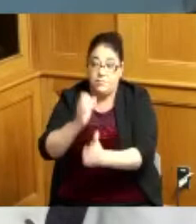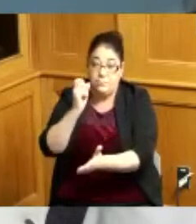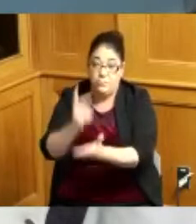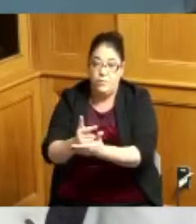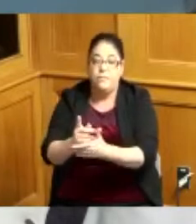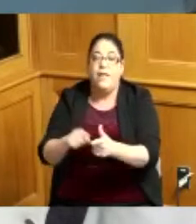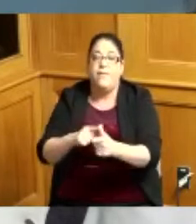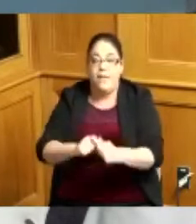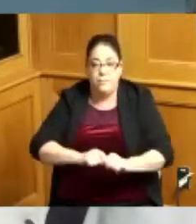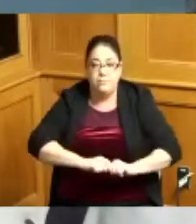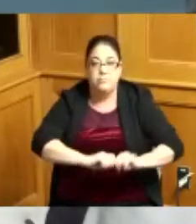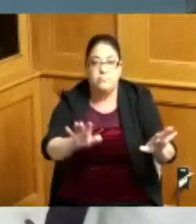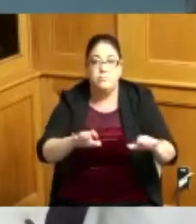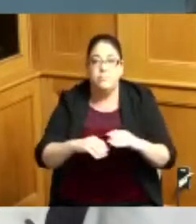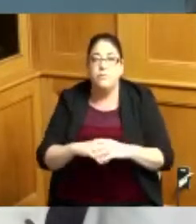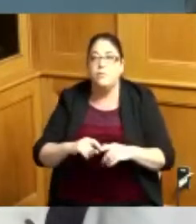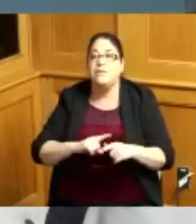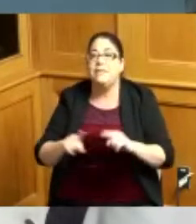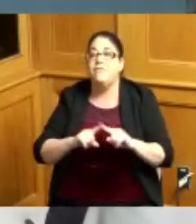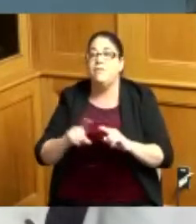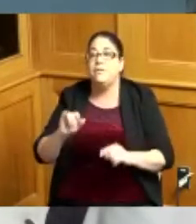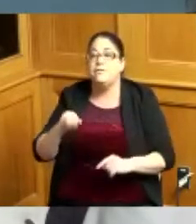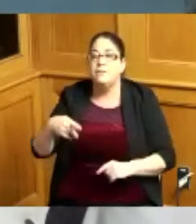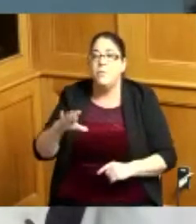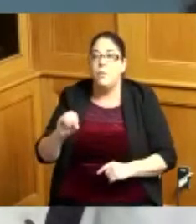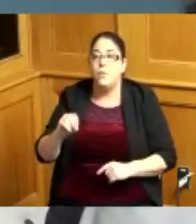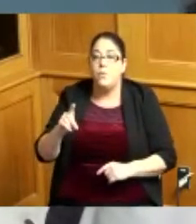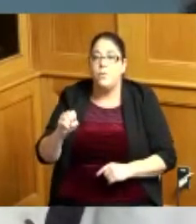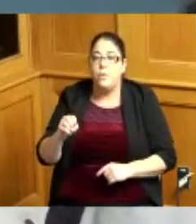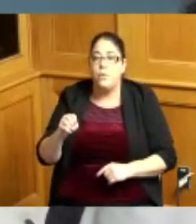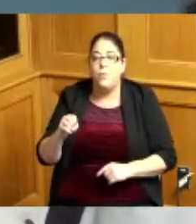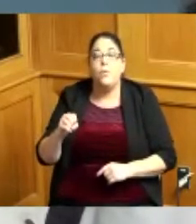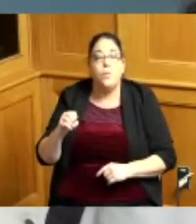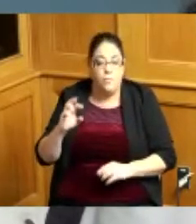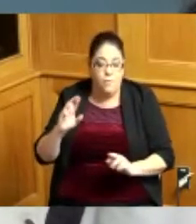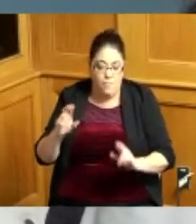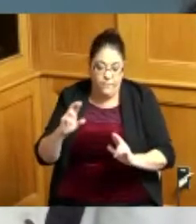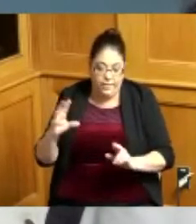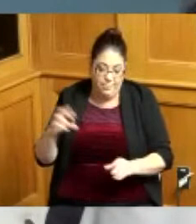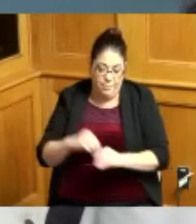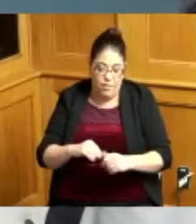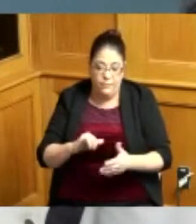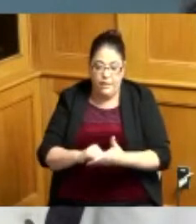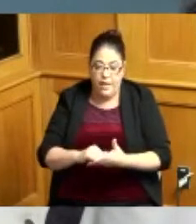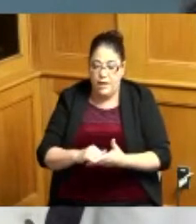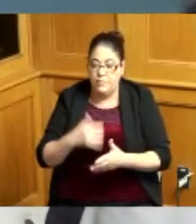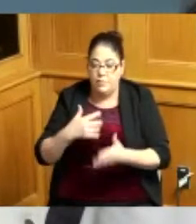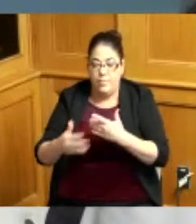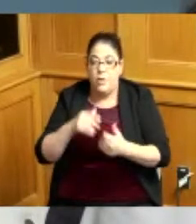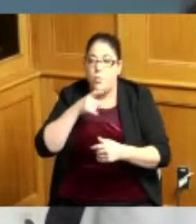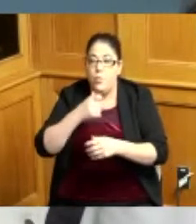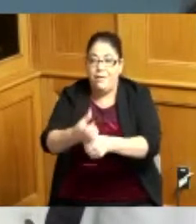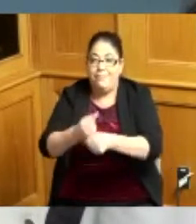to different zip codes hopefully will be a part of the RFP of whoever gets that position to include